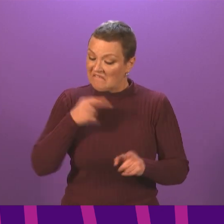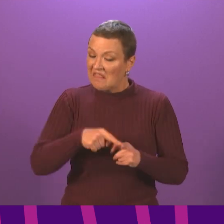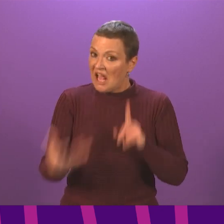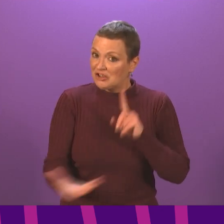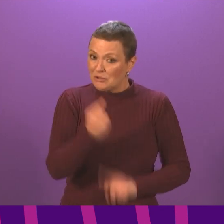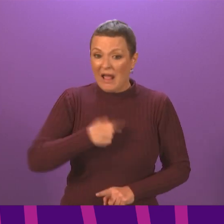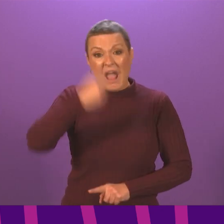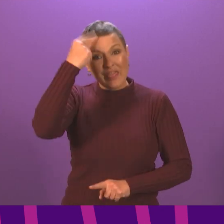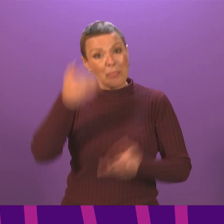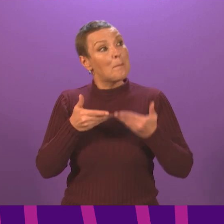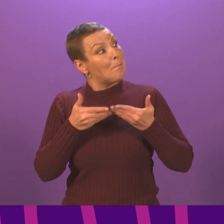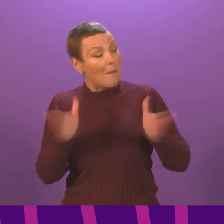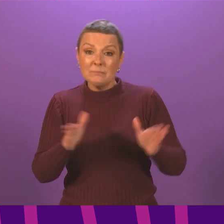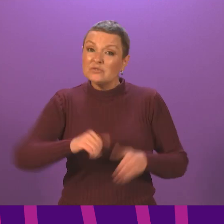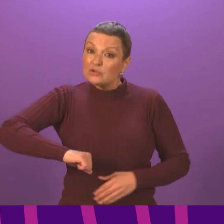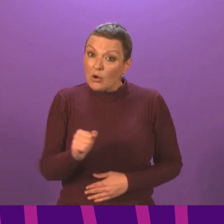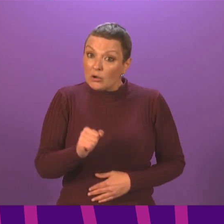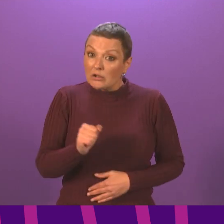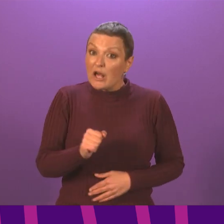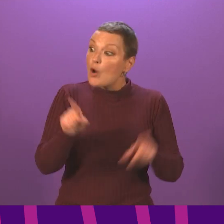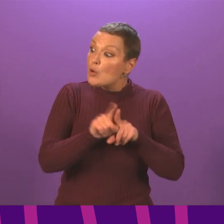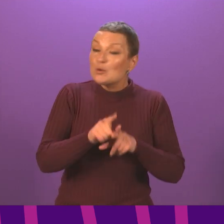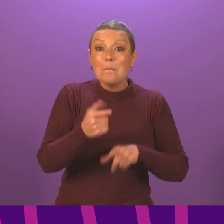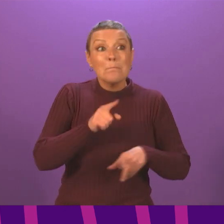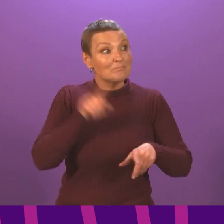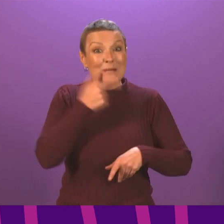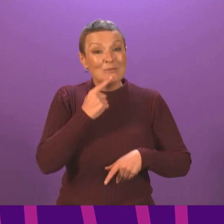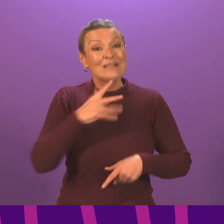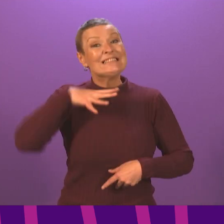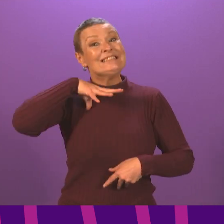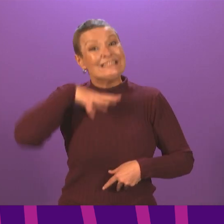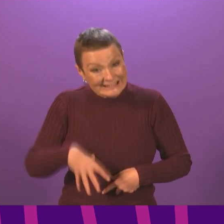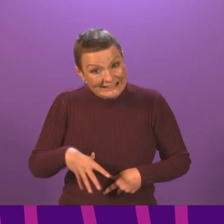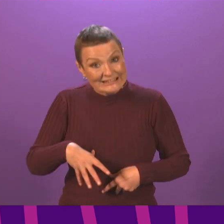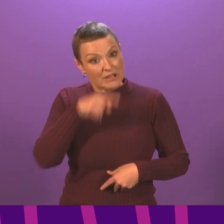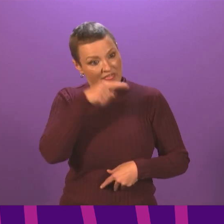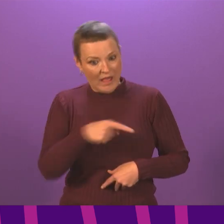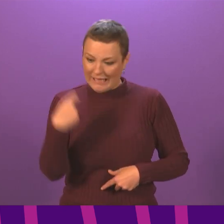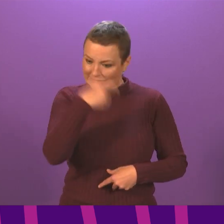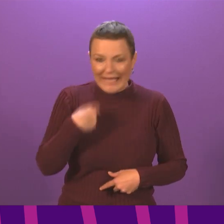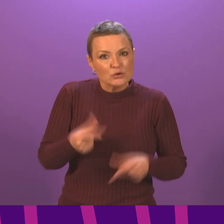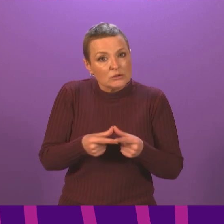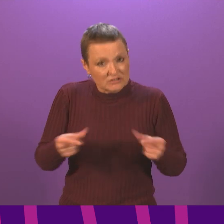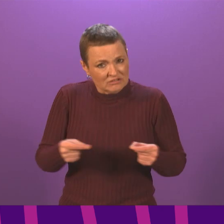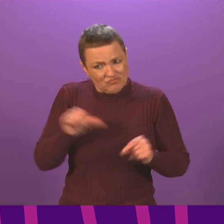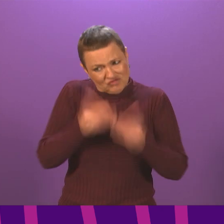I think that that gives the public in Scotland and, more important, the people who need testing the respect that they deserve.